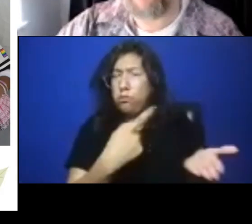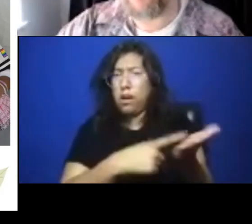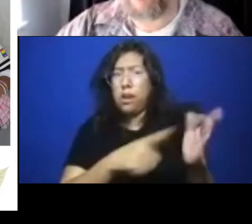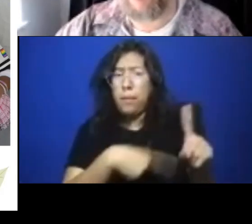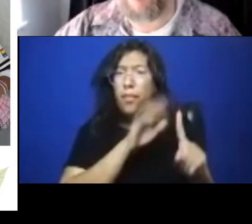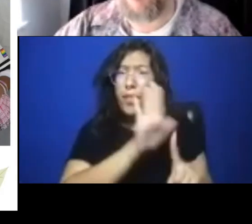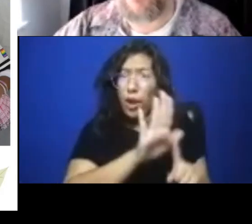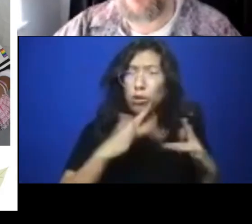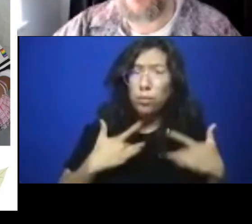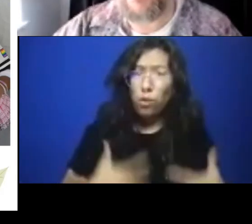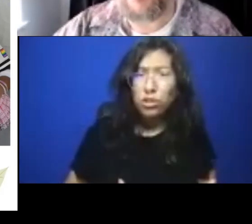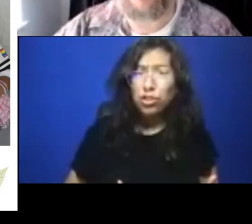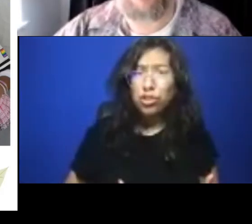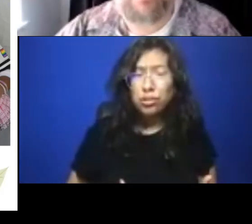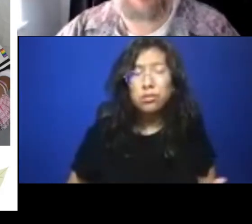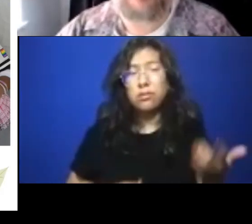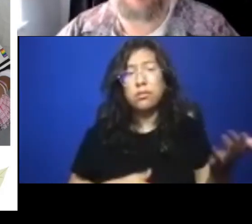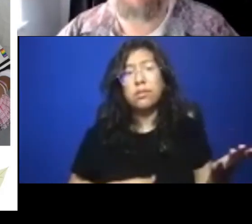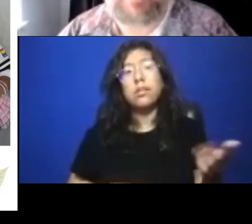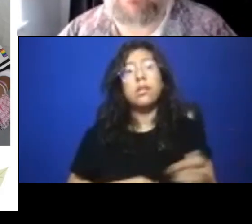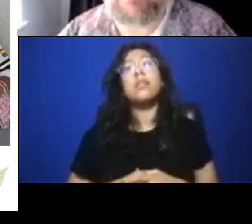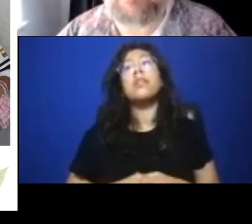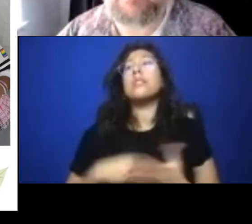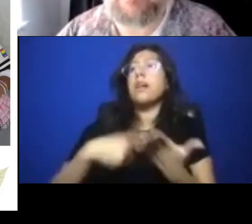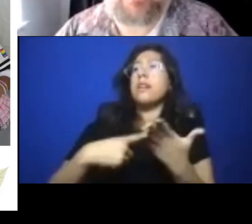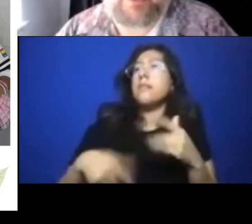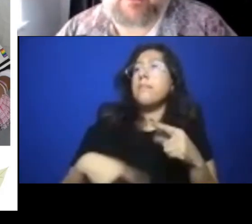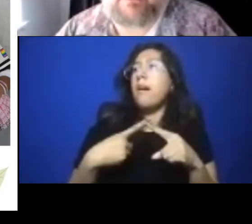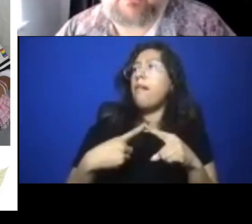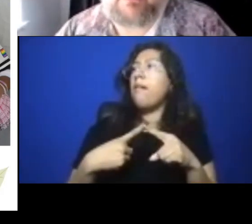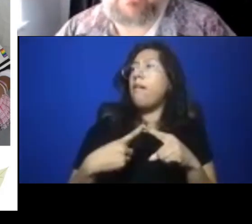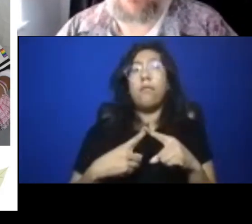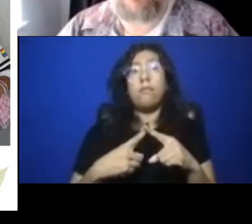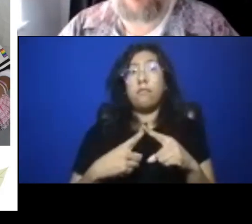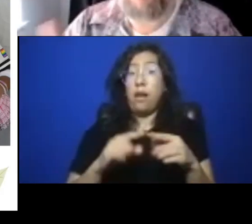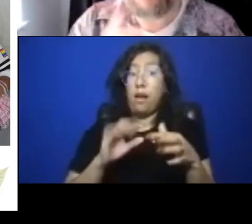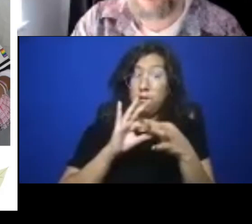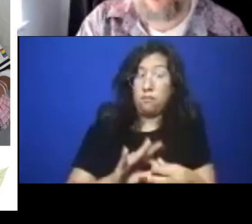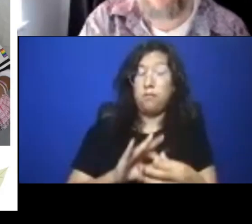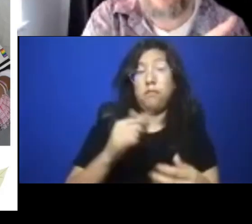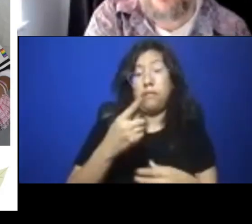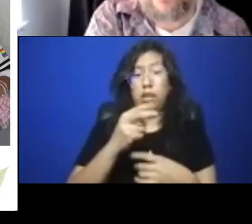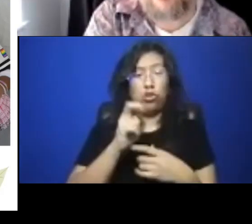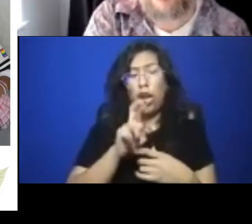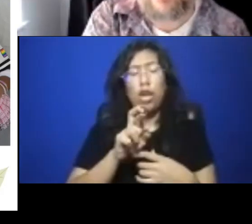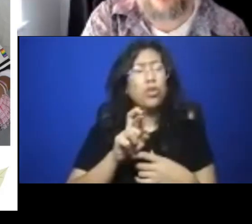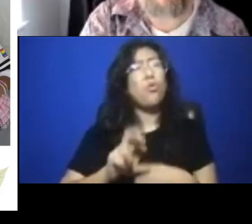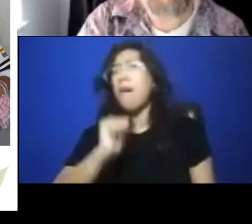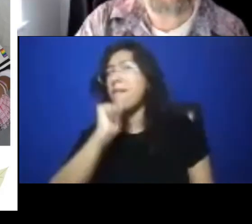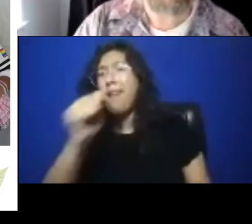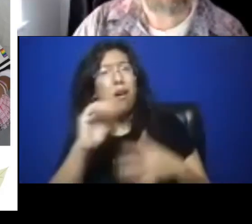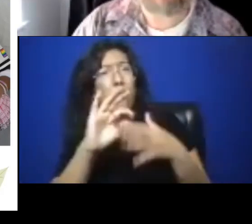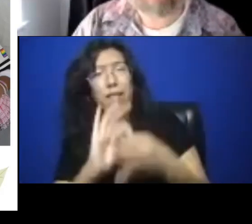if they're talking about it in a way that's about their gender, or if it's totally not related.